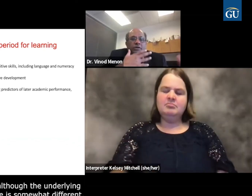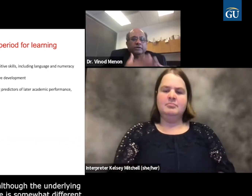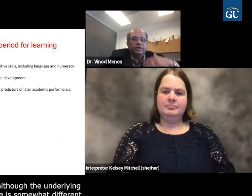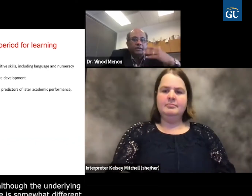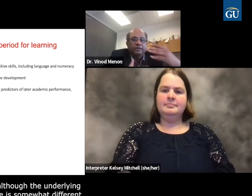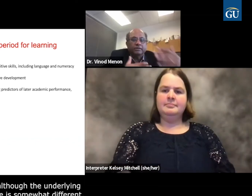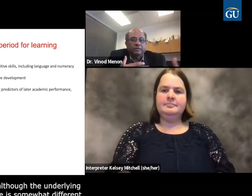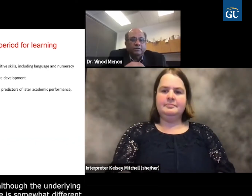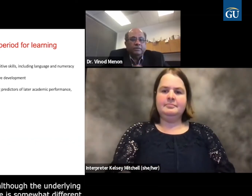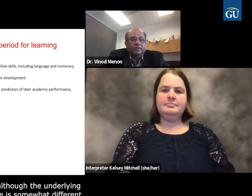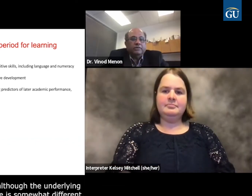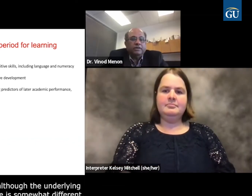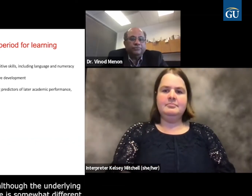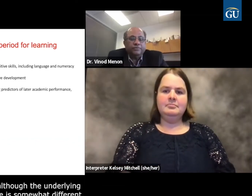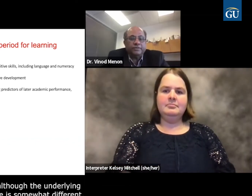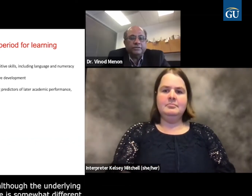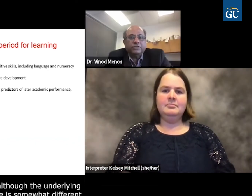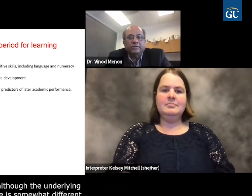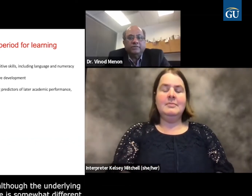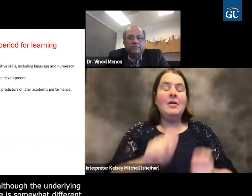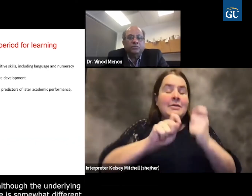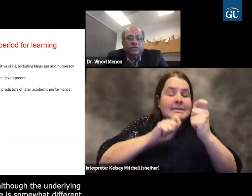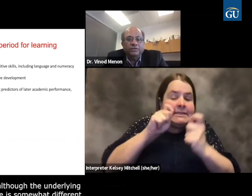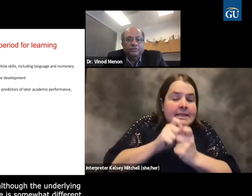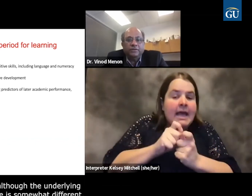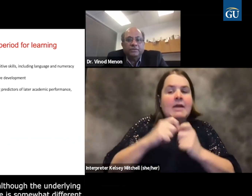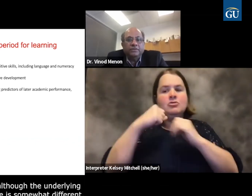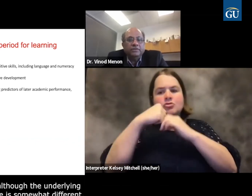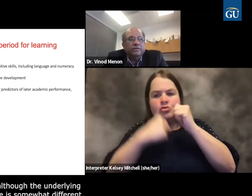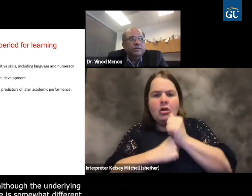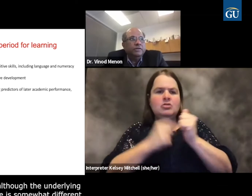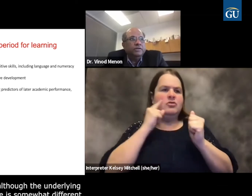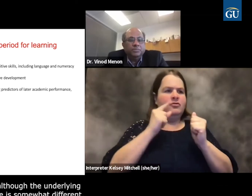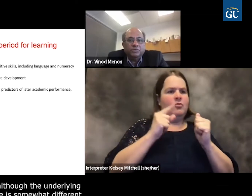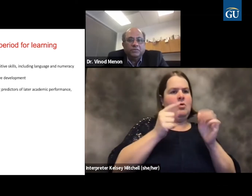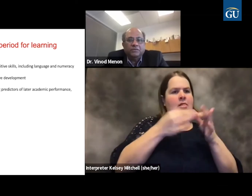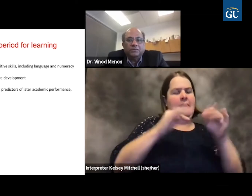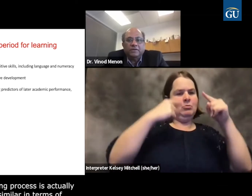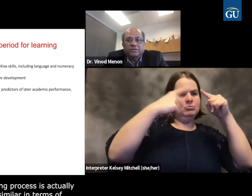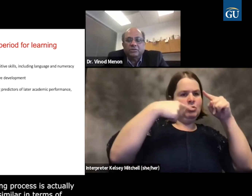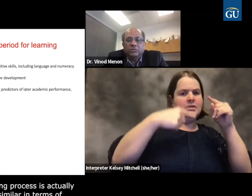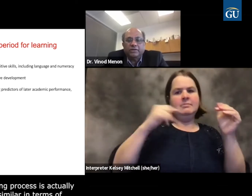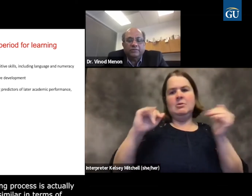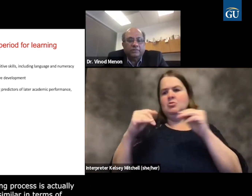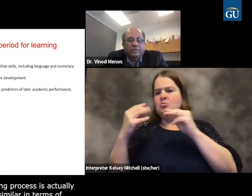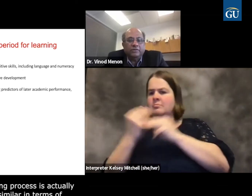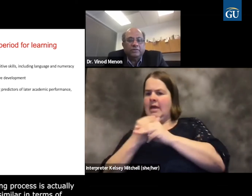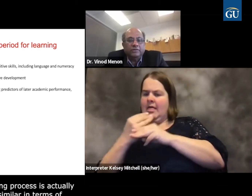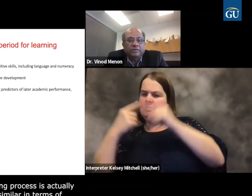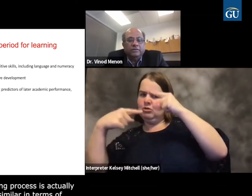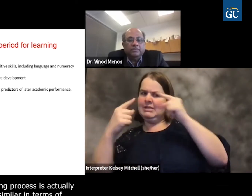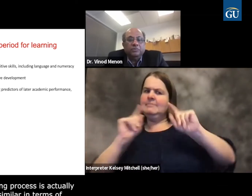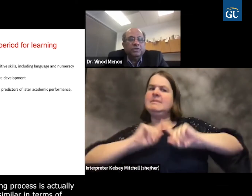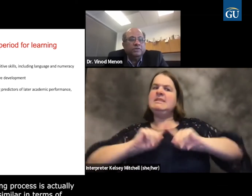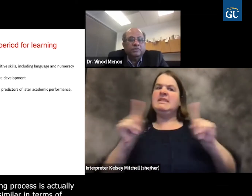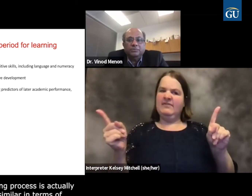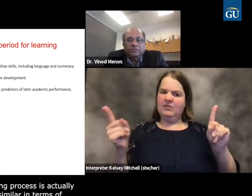although the underlying infrastructure is somewhat different the